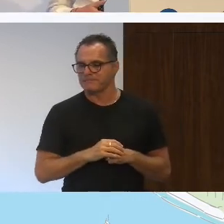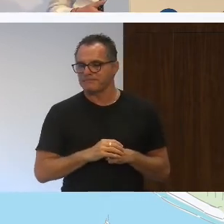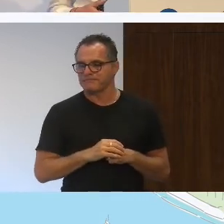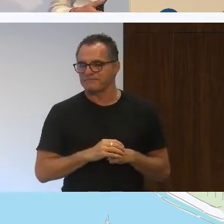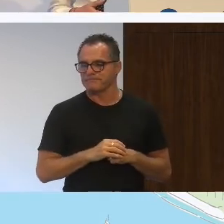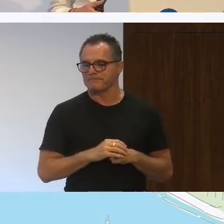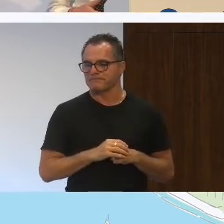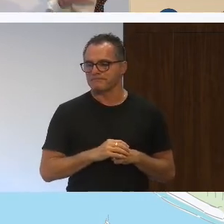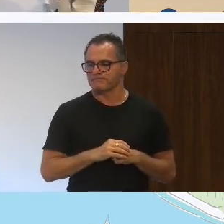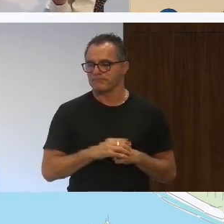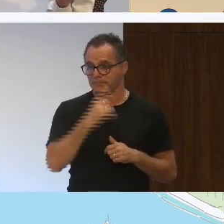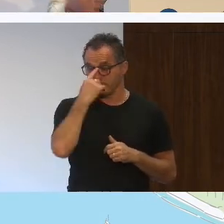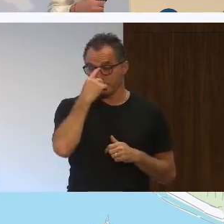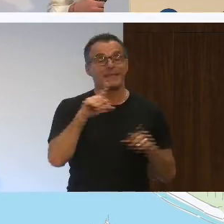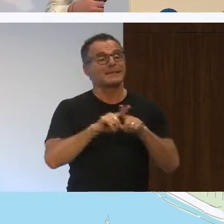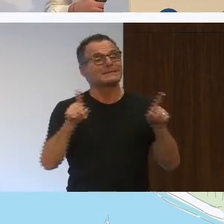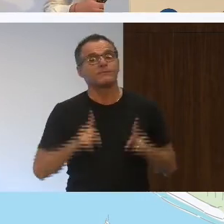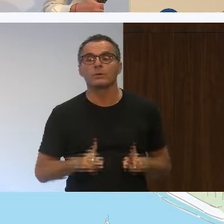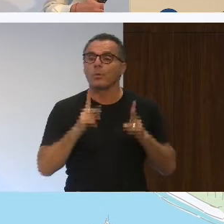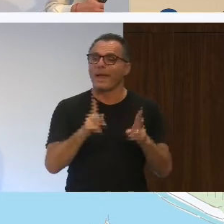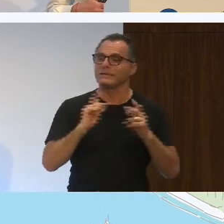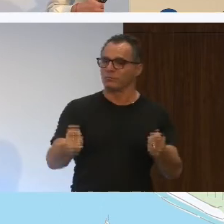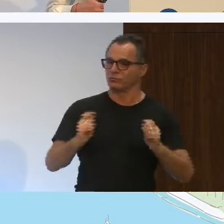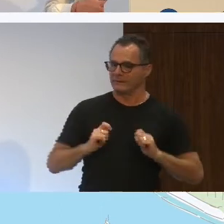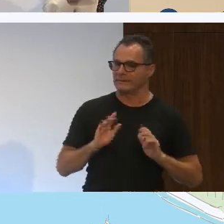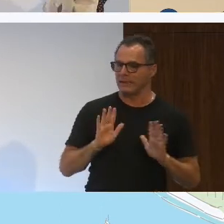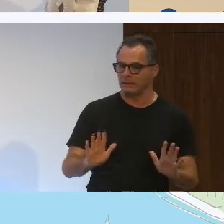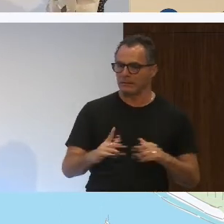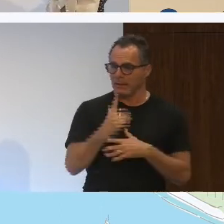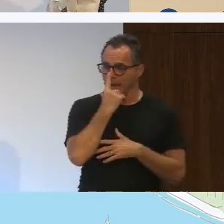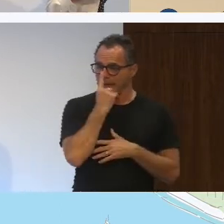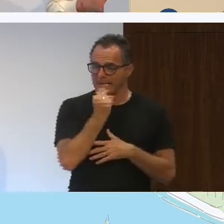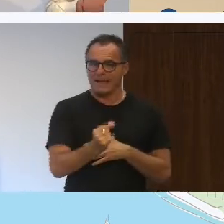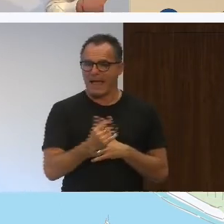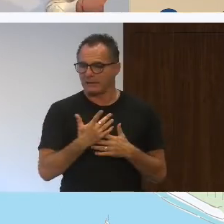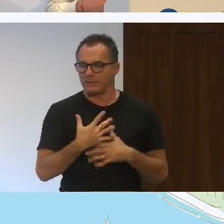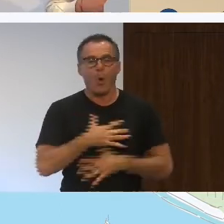And there are different ways of treating this either by hormonal manipulation, because